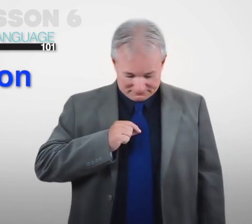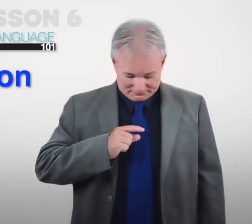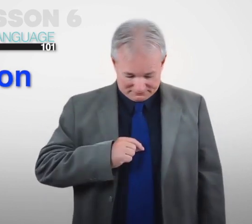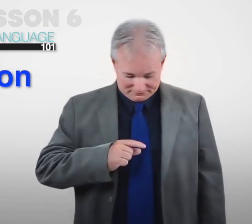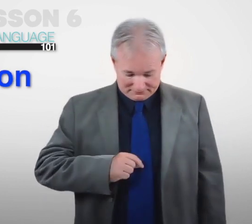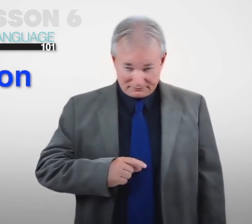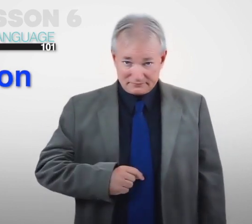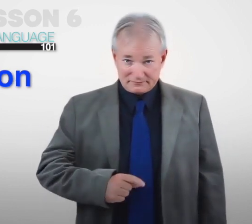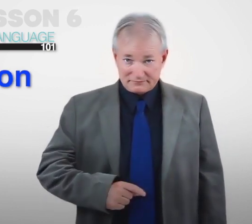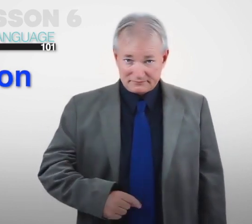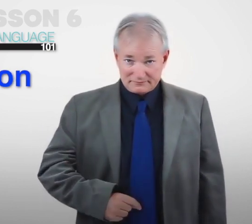Button.